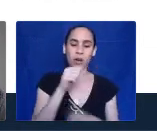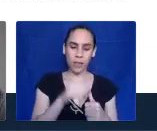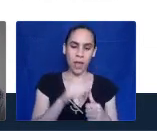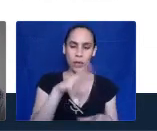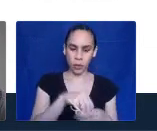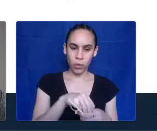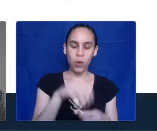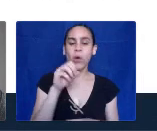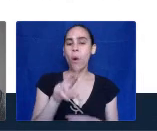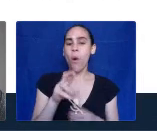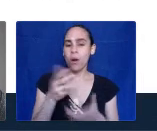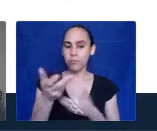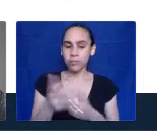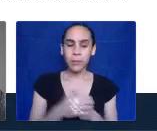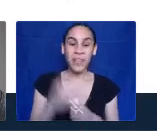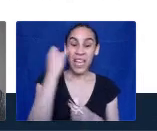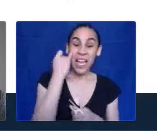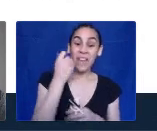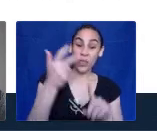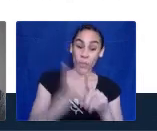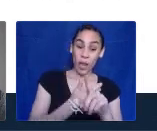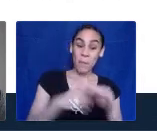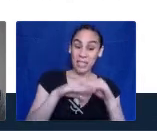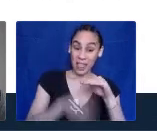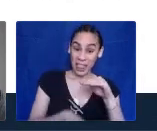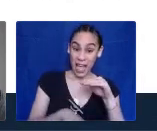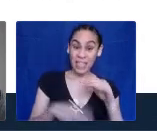than three months i wouldn't worry about gaps of a year or more you definitely want to talk about